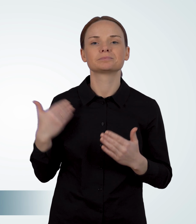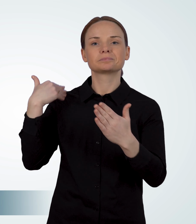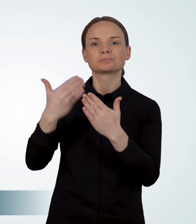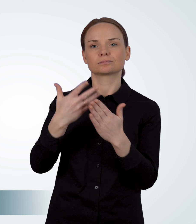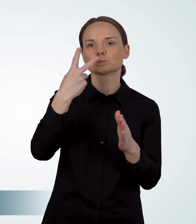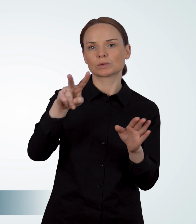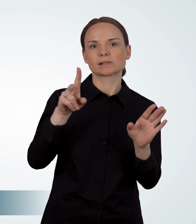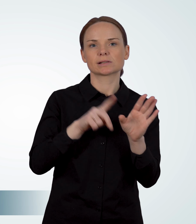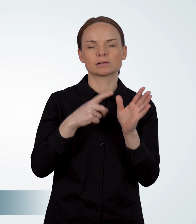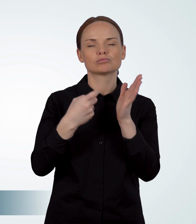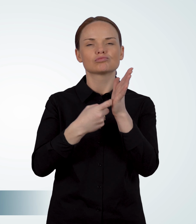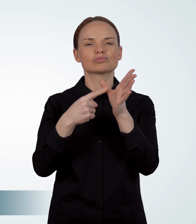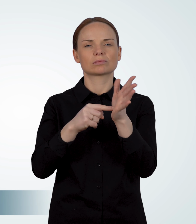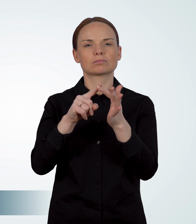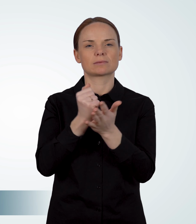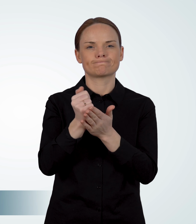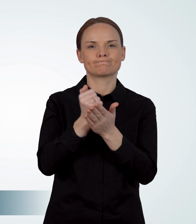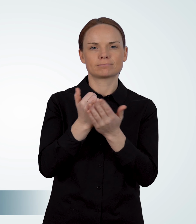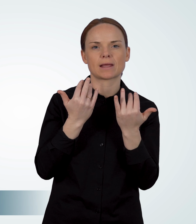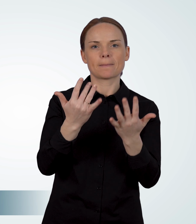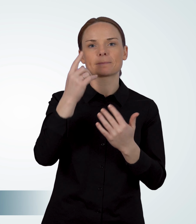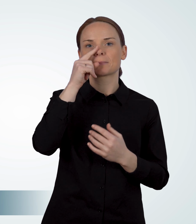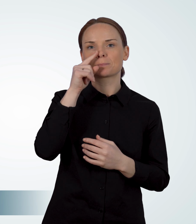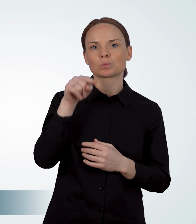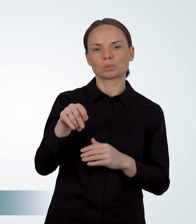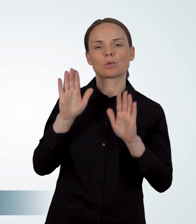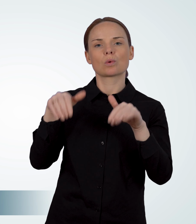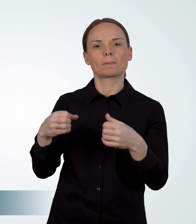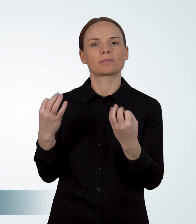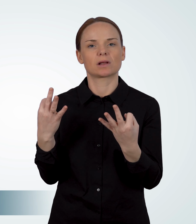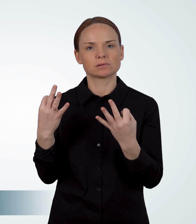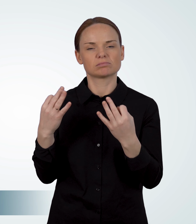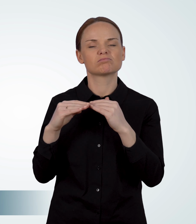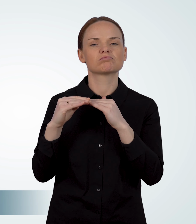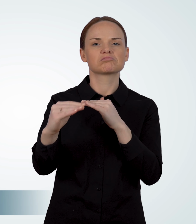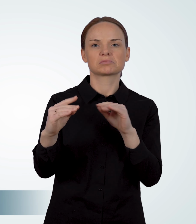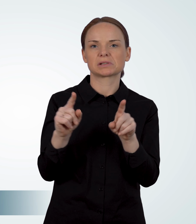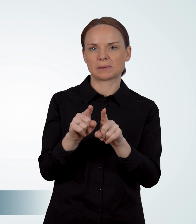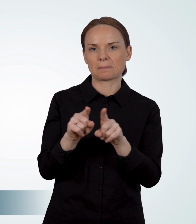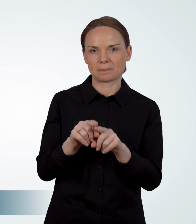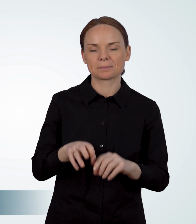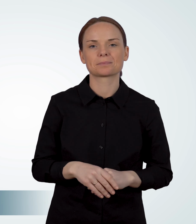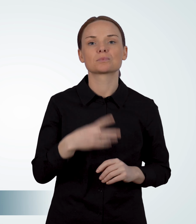The rate of homelessness has remained relatively stable over the past 2 decades.